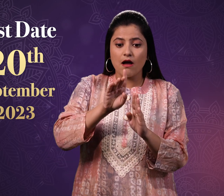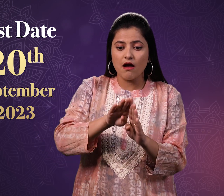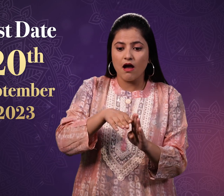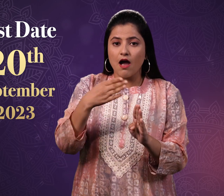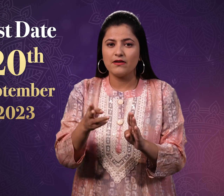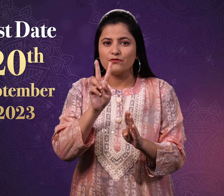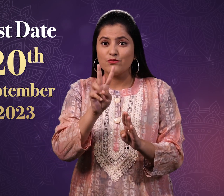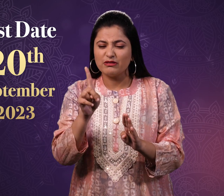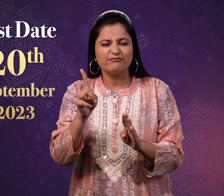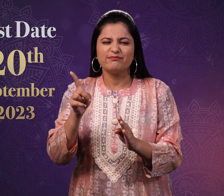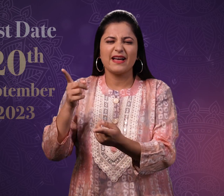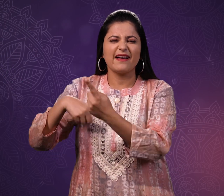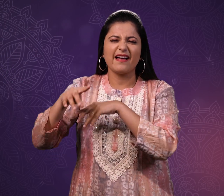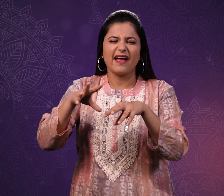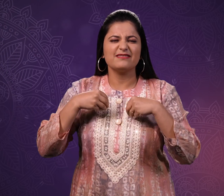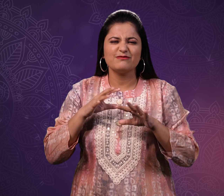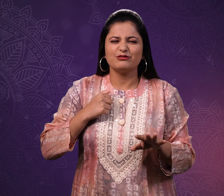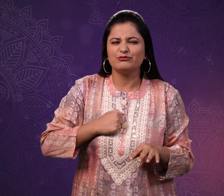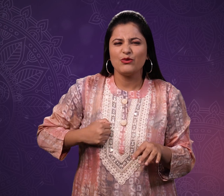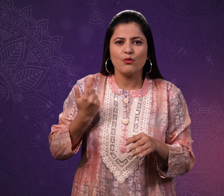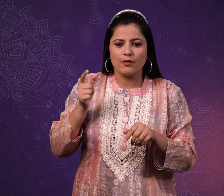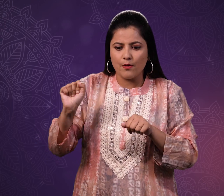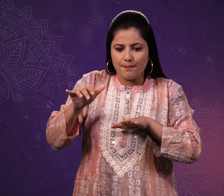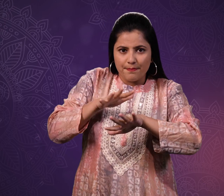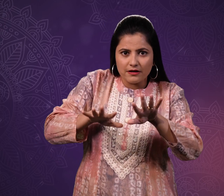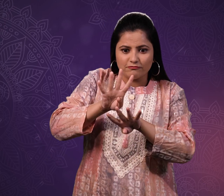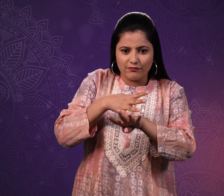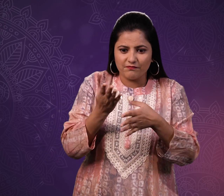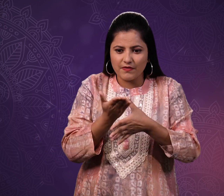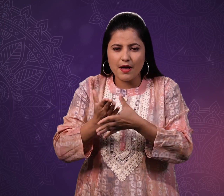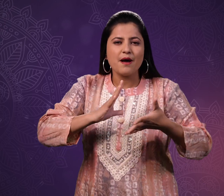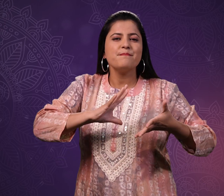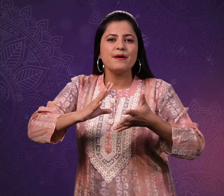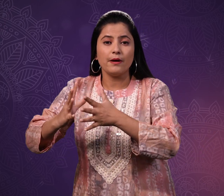Registerations post 20th will not be accepted as preparations for the event needs to be done.